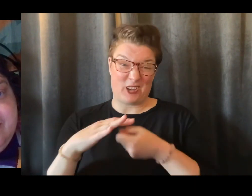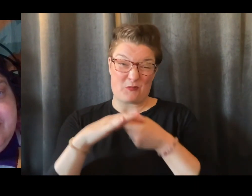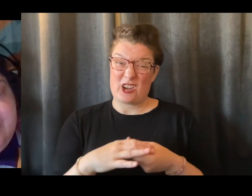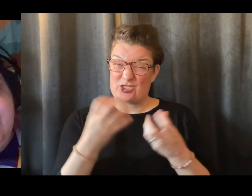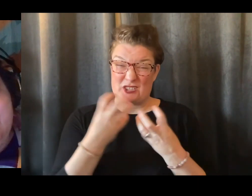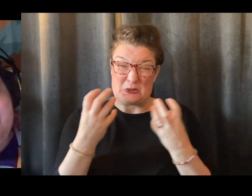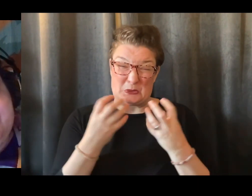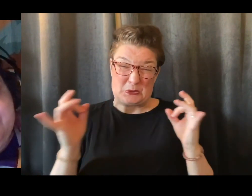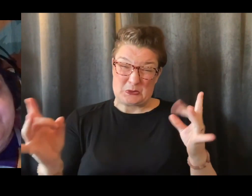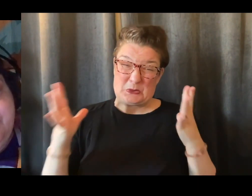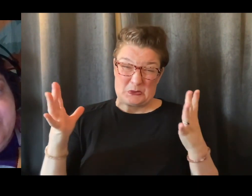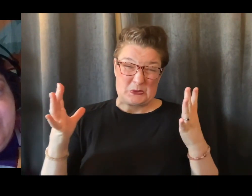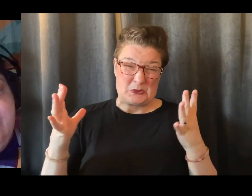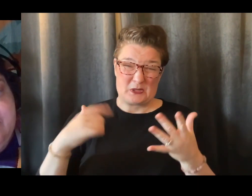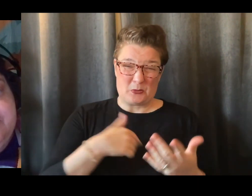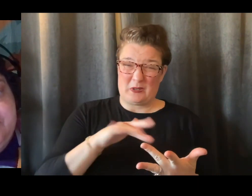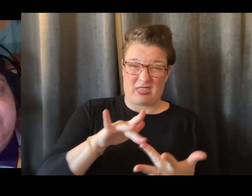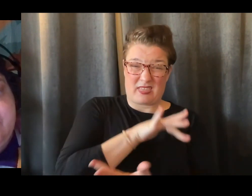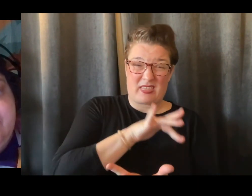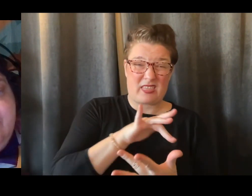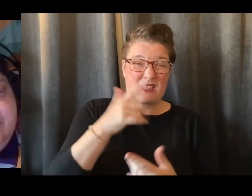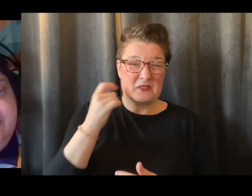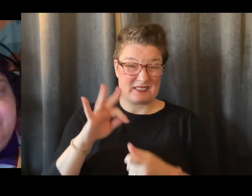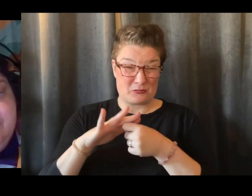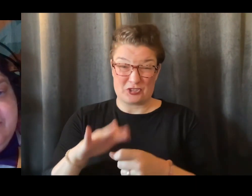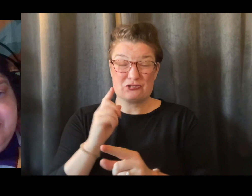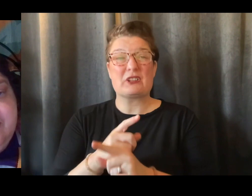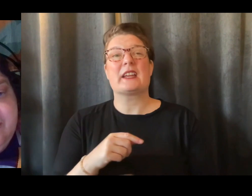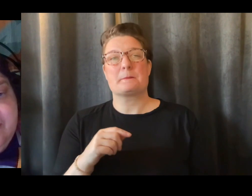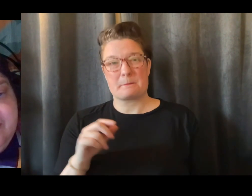Rebekah: Yeah. We went to go see this amazing performance last night, Nomy and I.